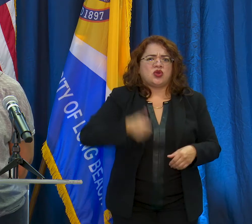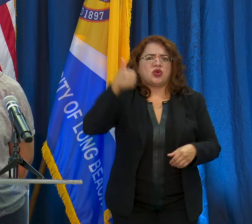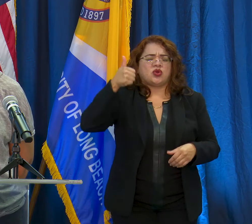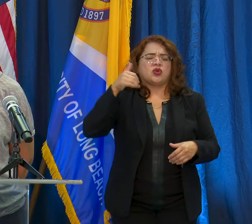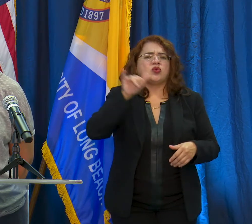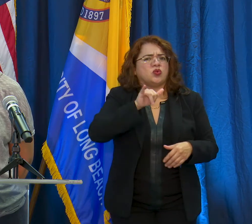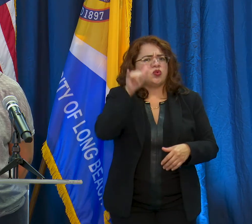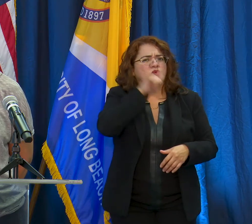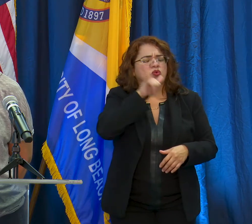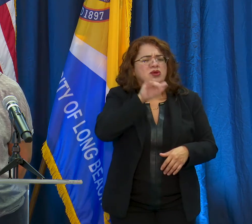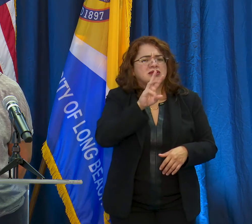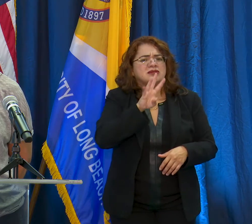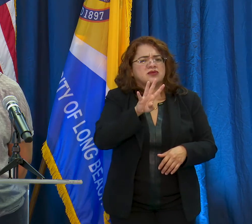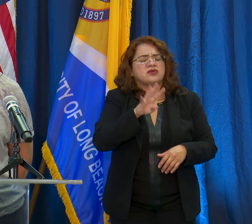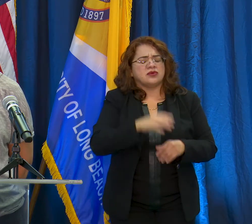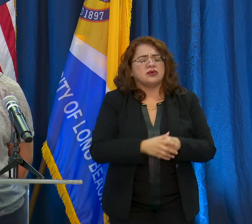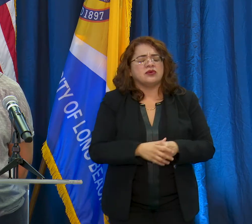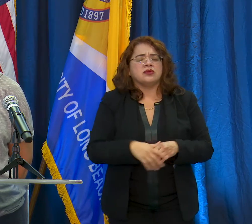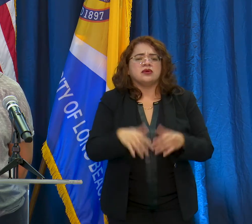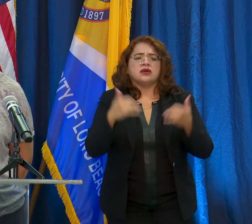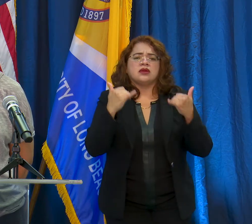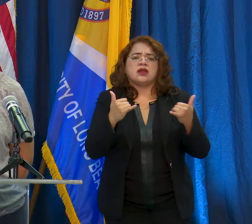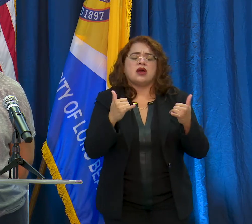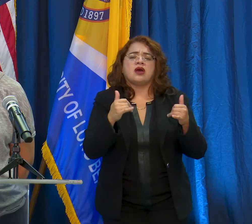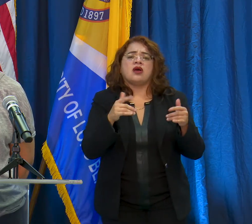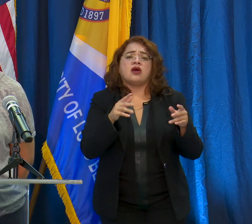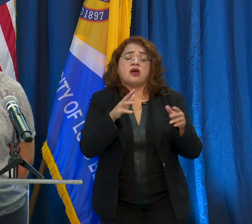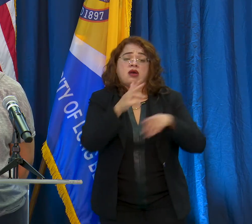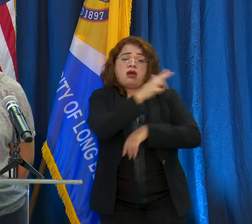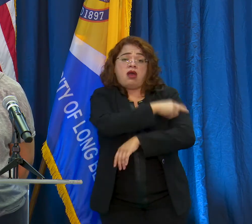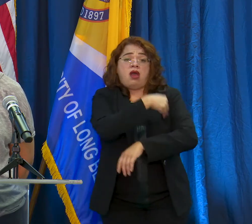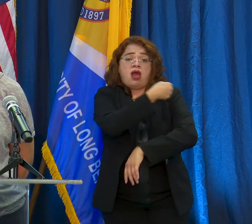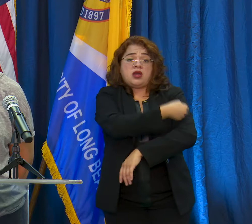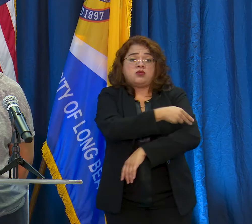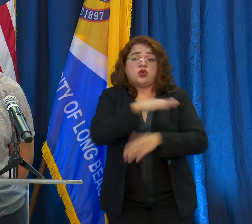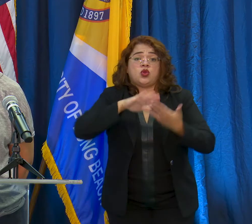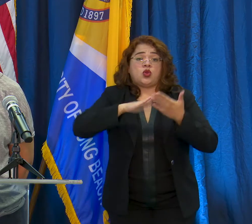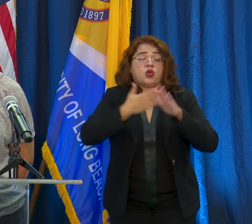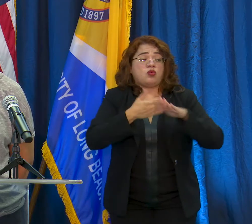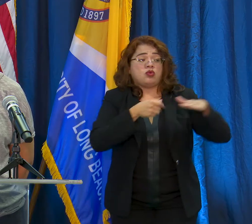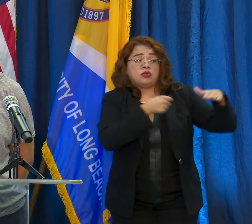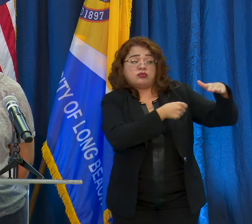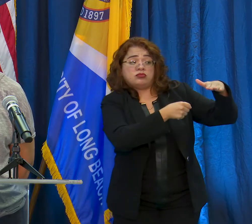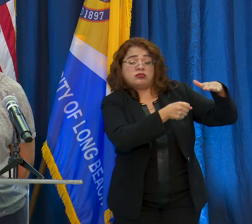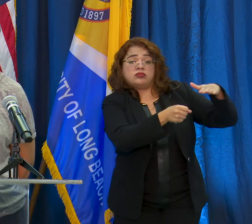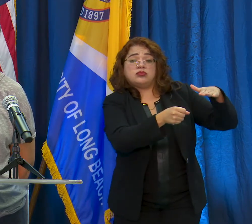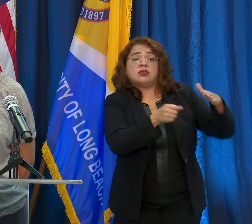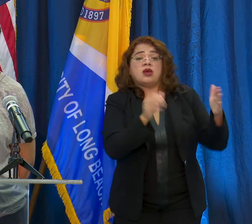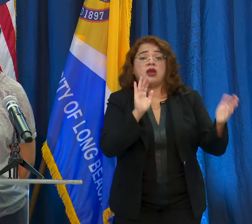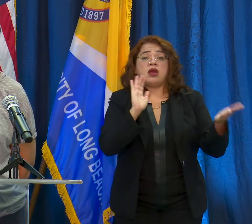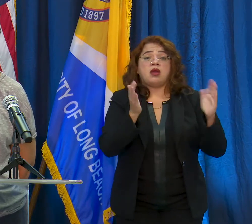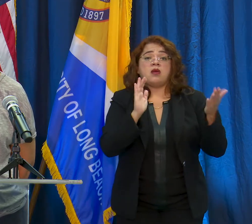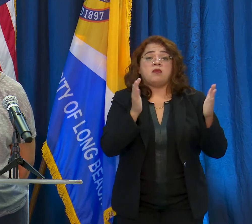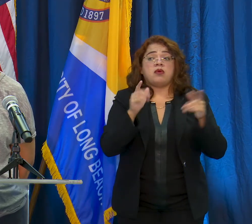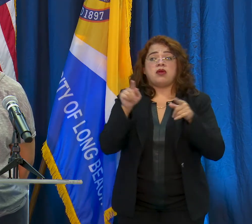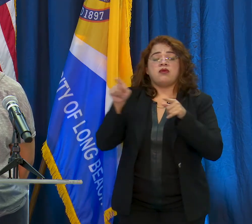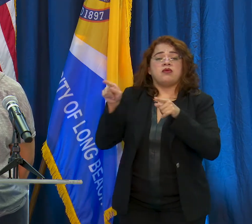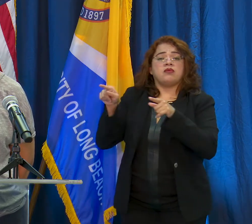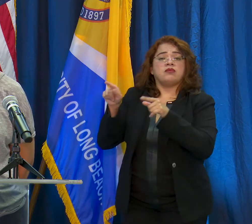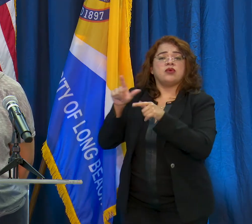Additionally, the proportion of hospitalizations among community members as opposed to those from long-term care facilities